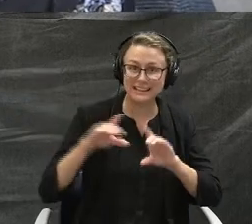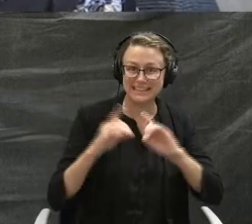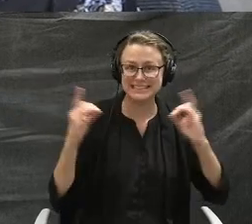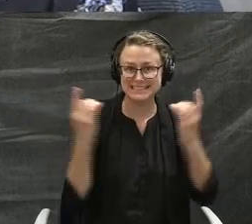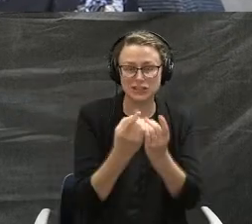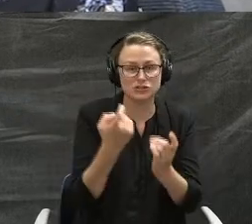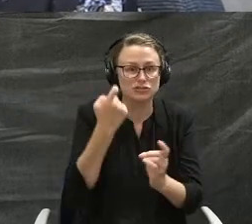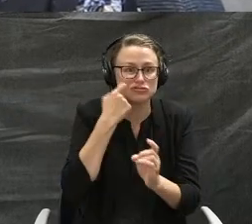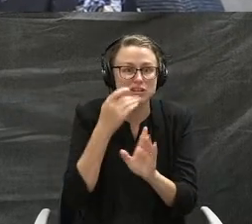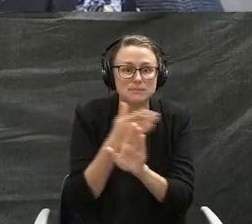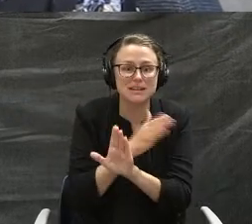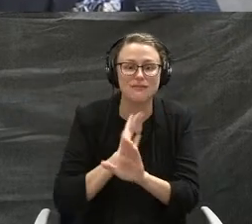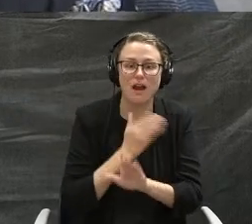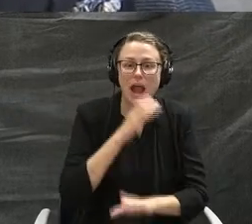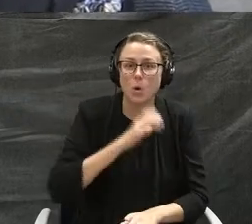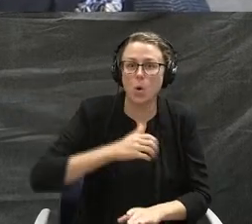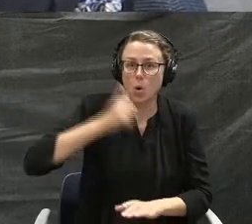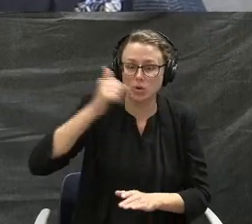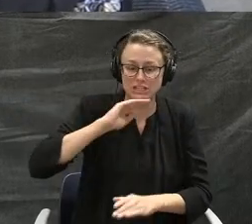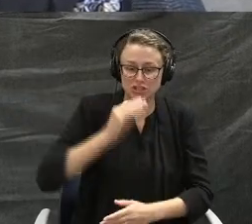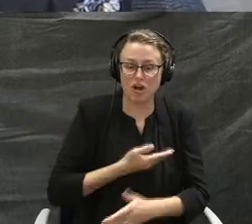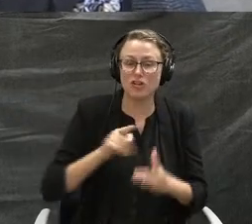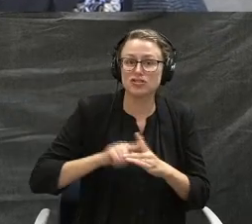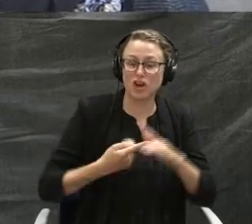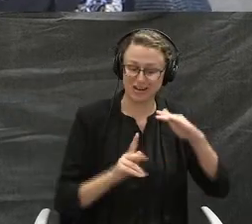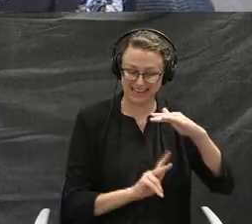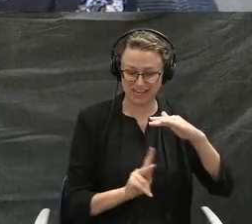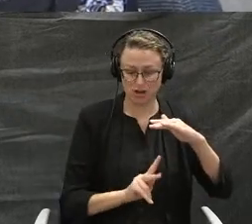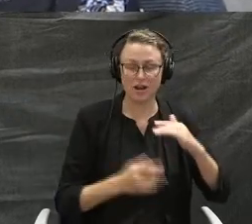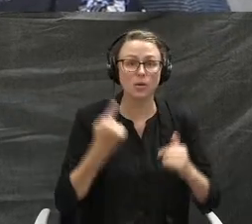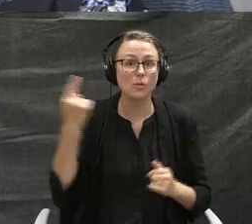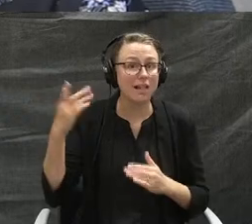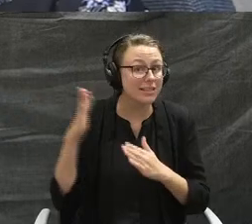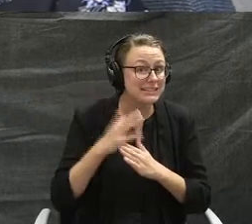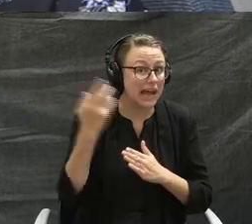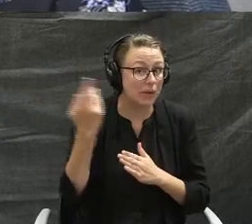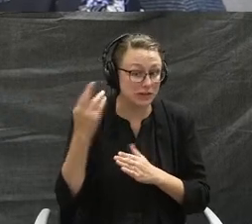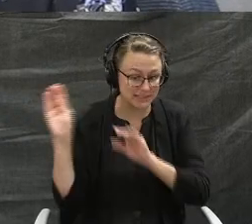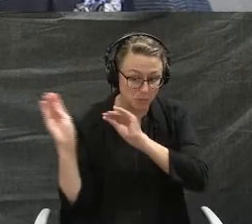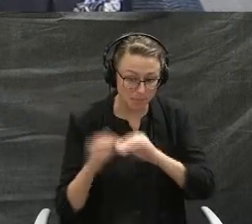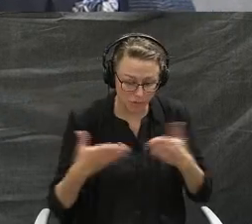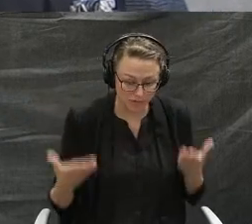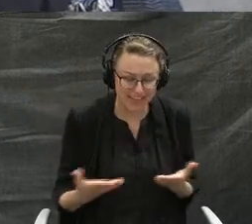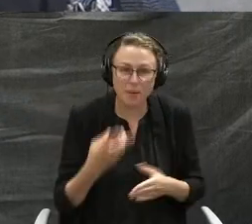oldest daughter started kindergarten. One of the primary reasons for coming was that so both of my children would